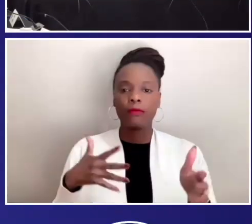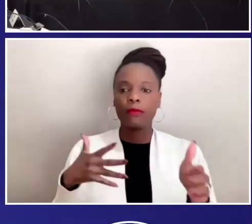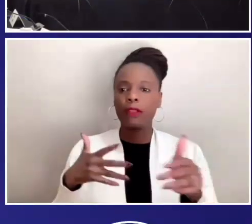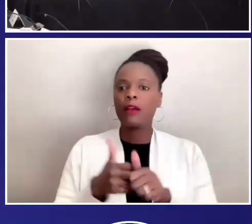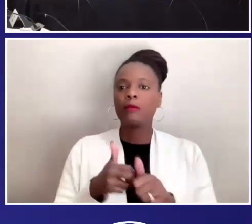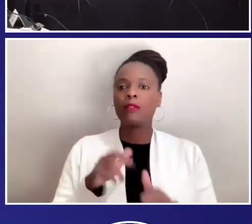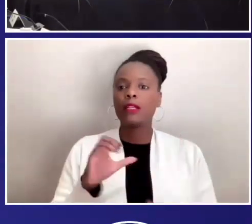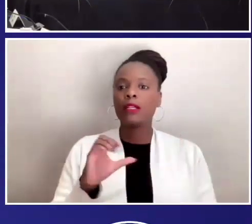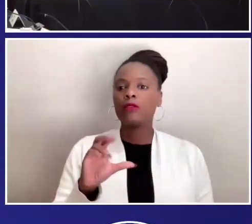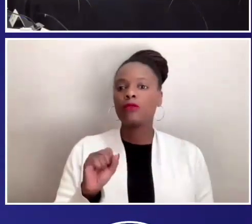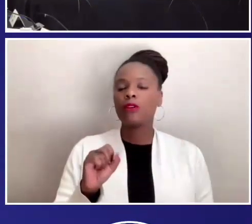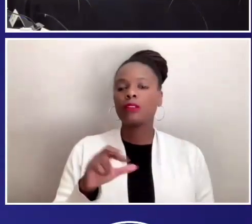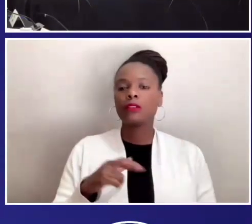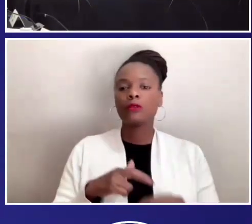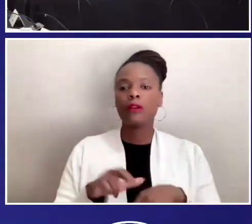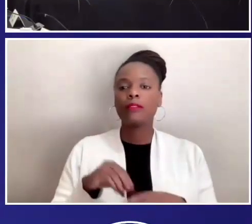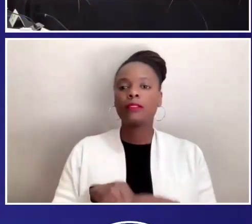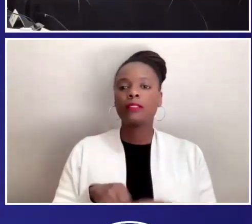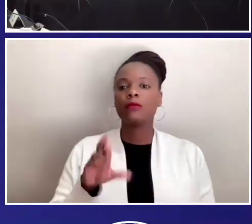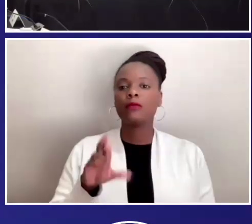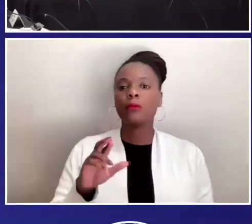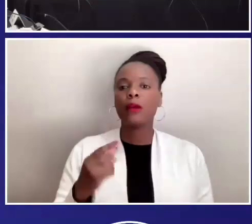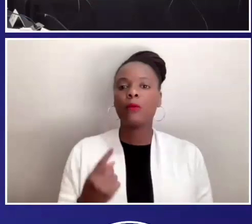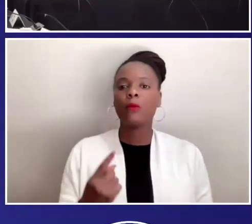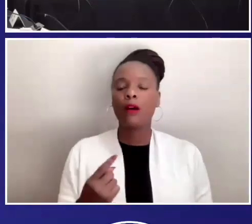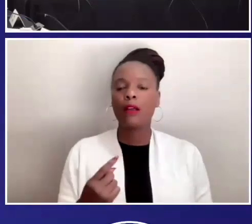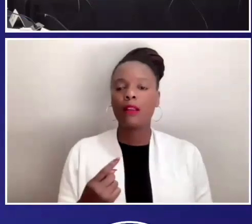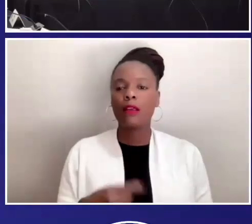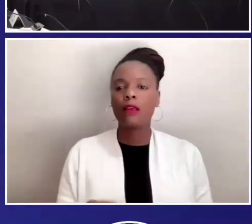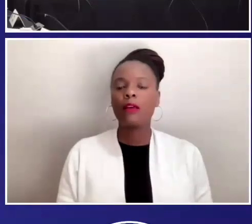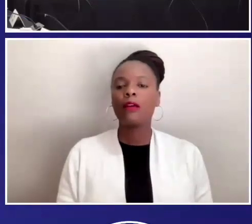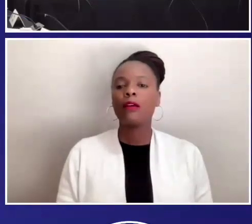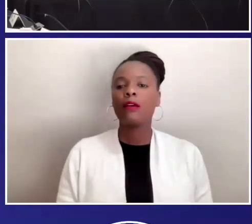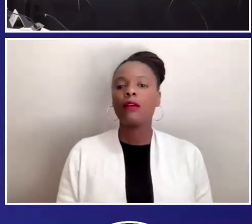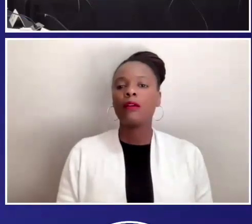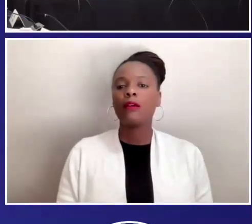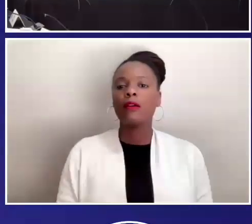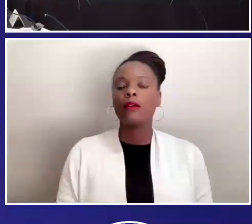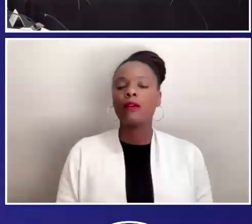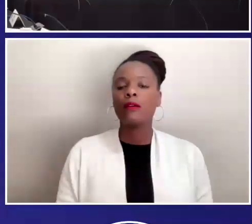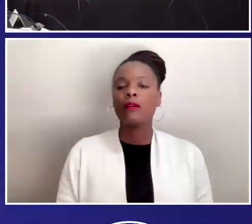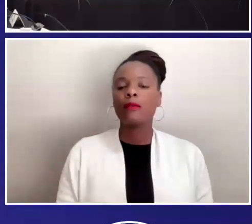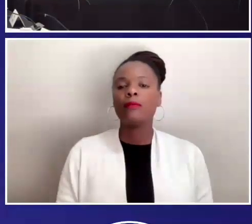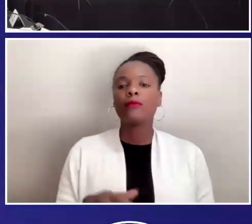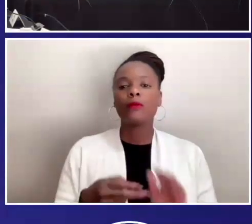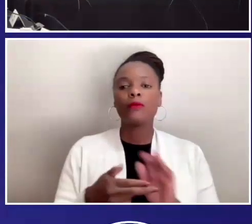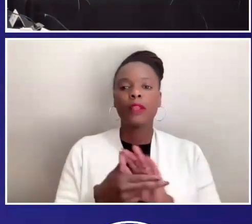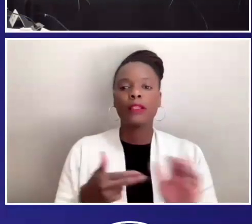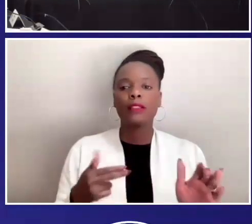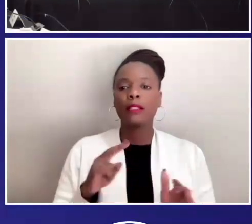Romanette one, redesignated paragraph, the second paragraph is Romanette two and